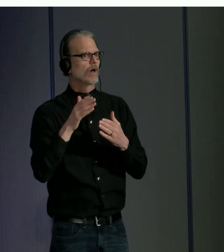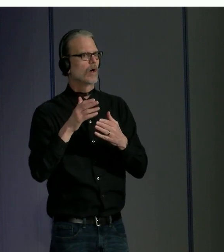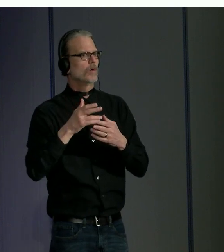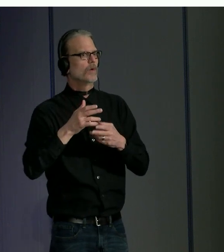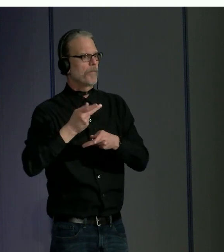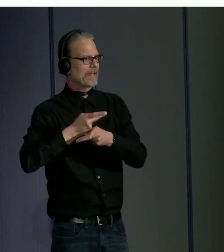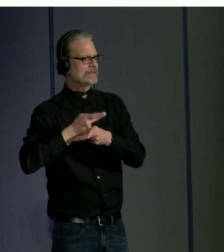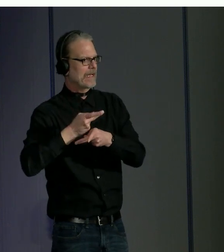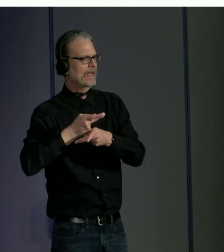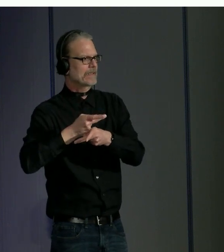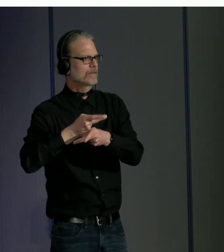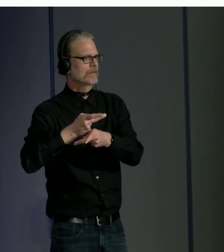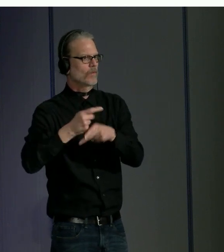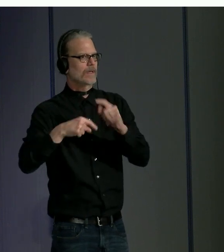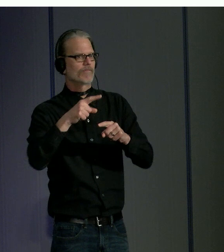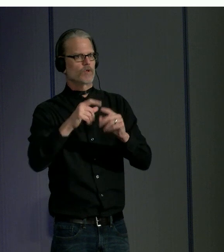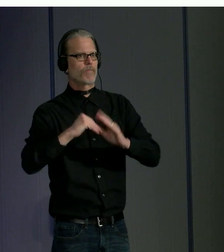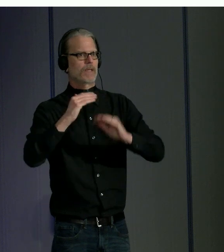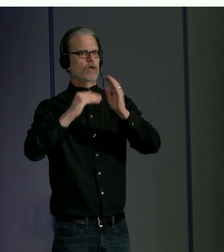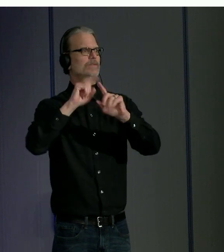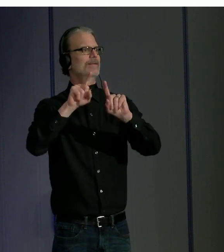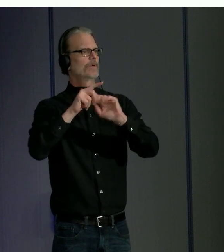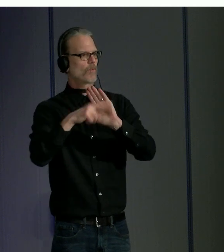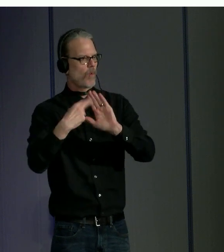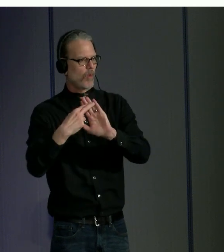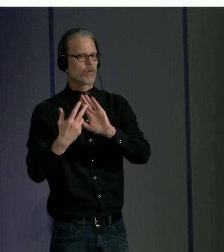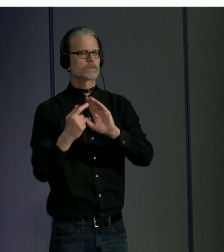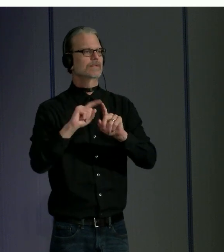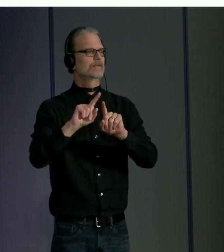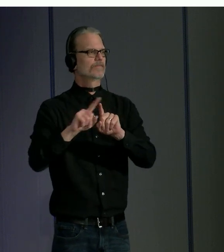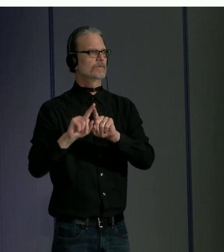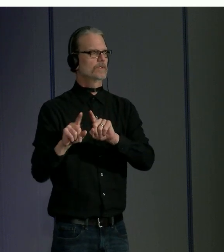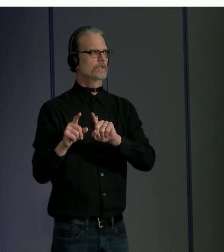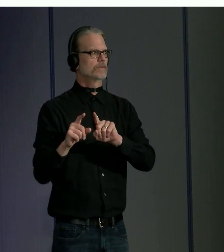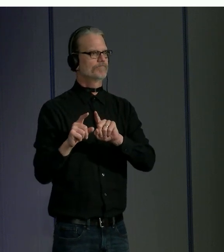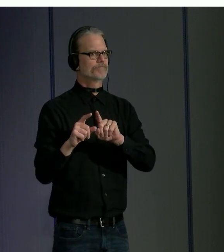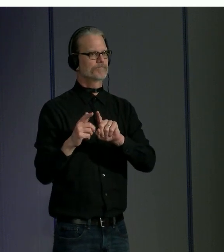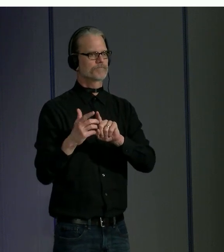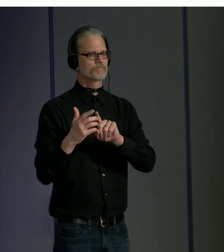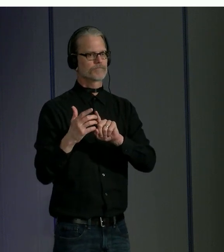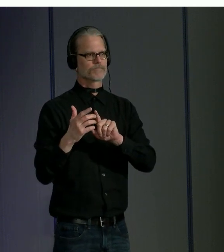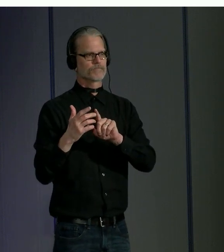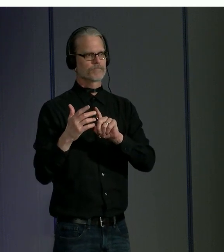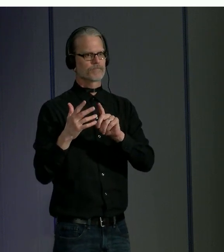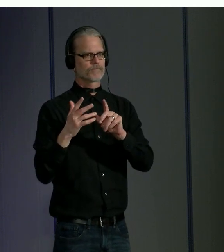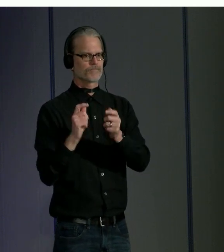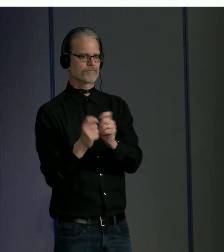something that supports different roles and different implementation across platforms